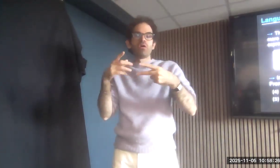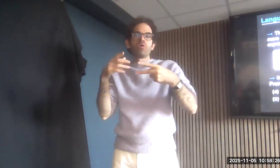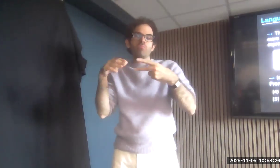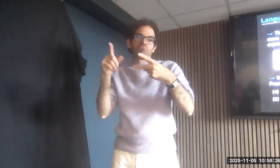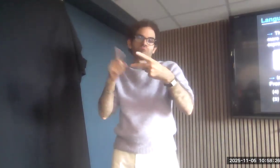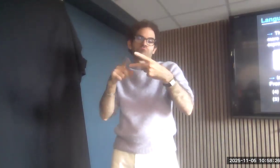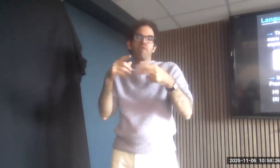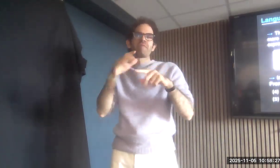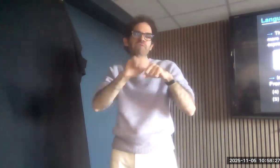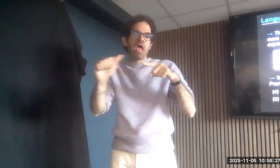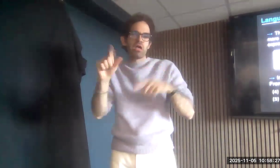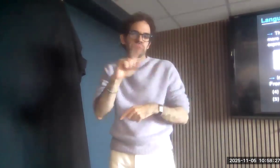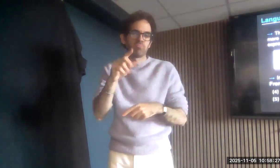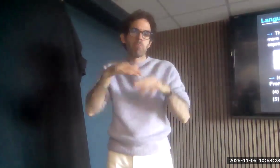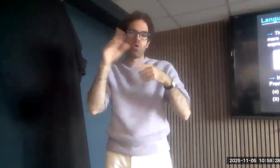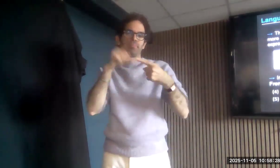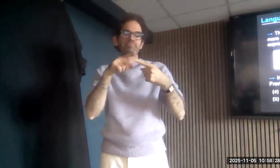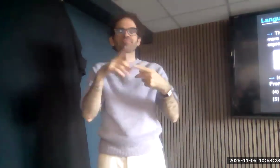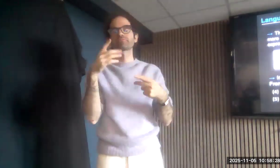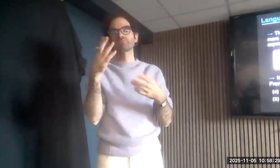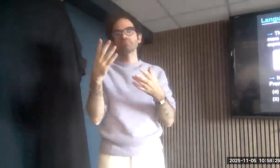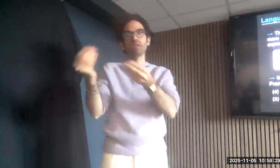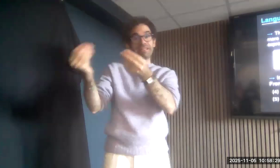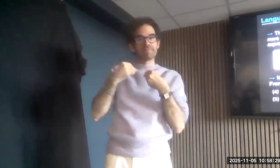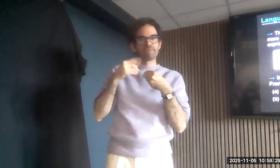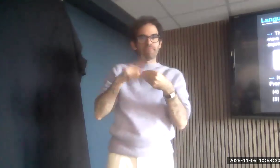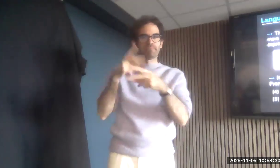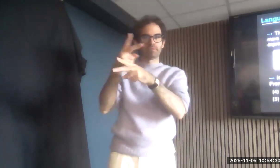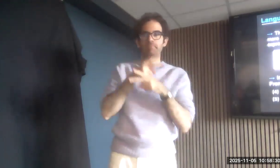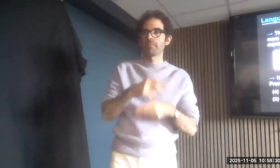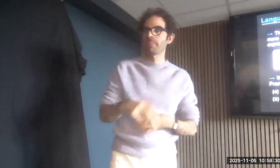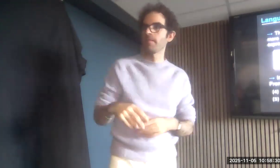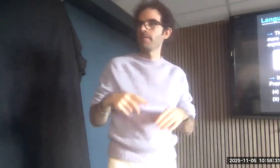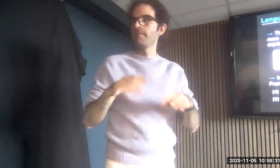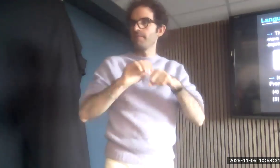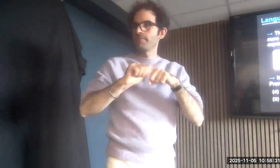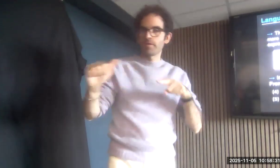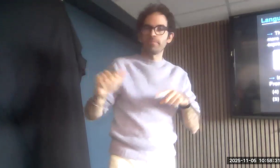So this gives us one reason as to why we would not use FAIRE